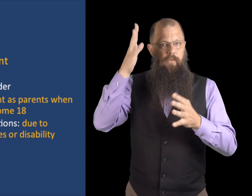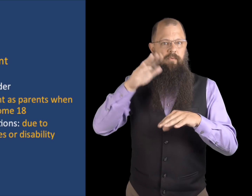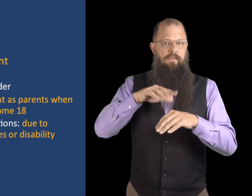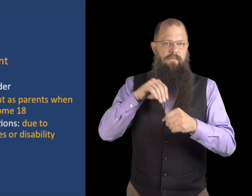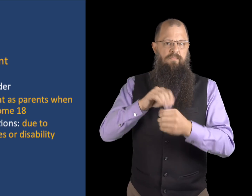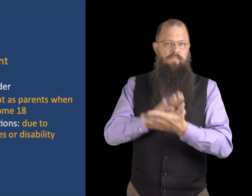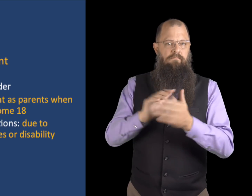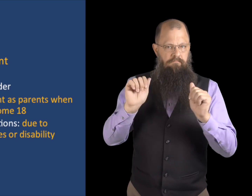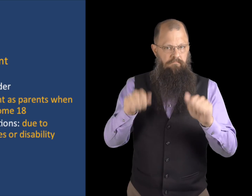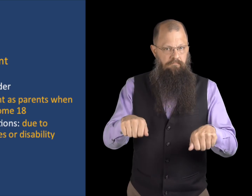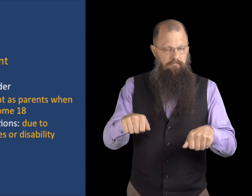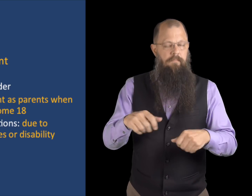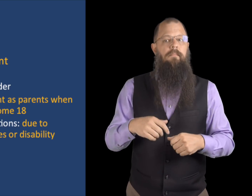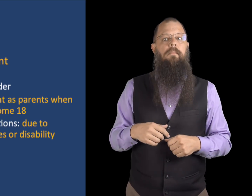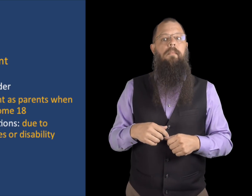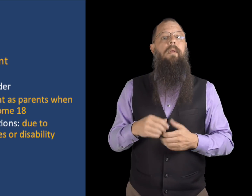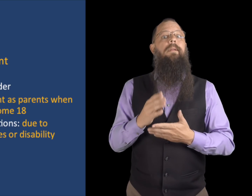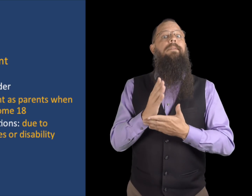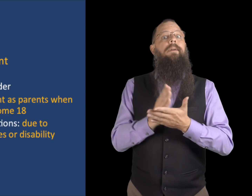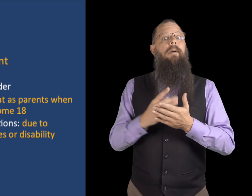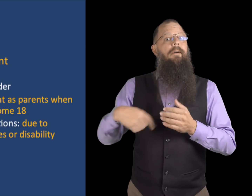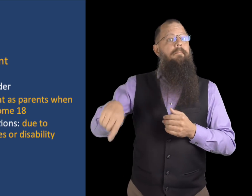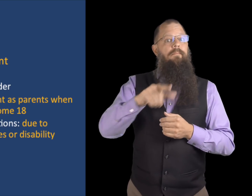their child as a dependent on their tax records.